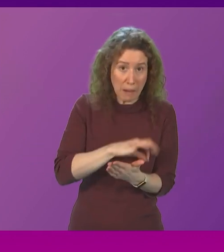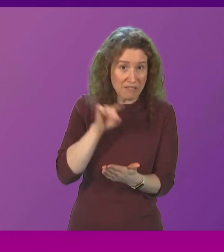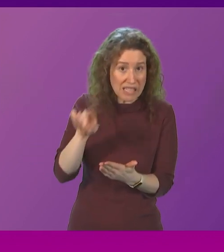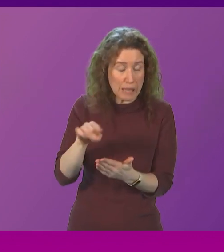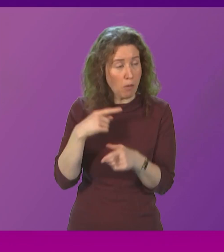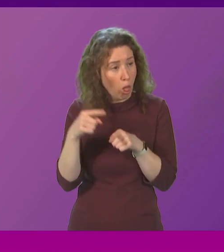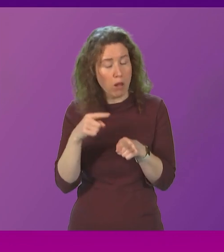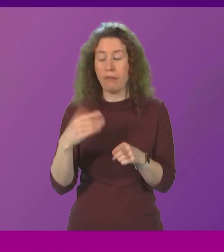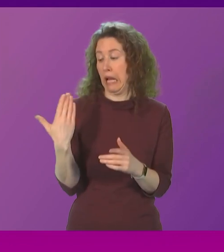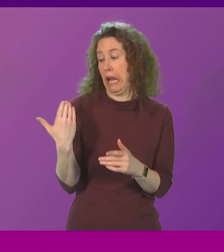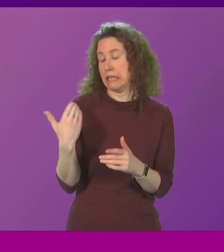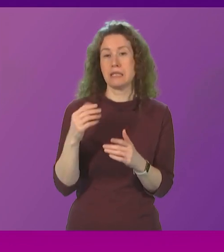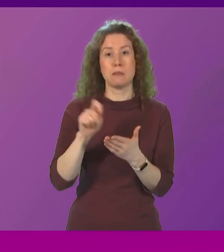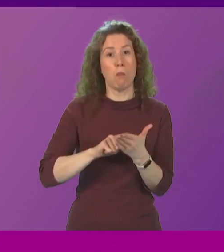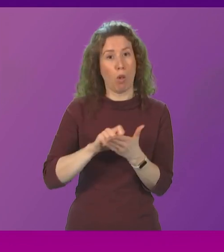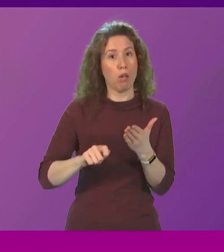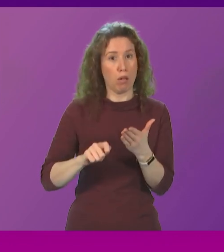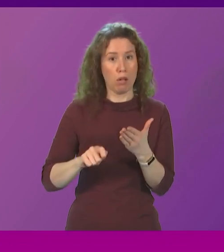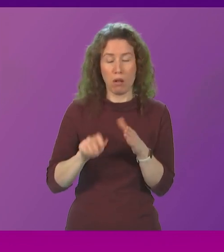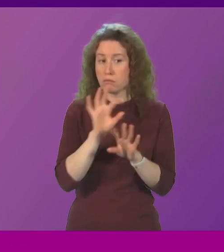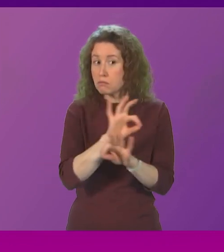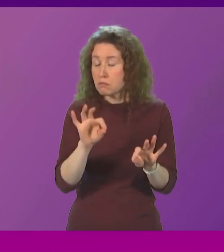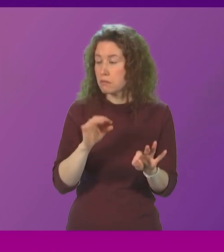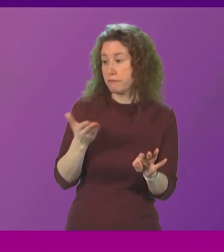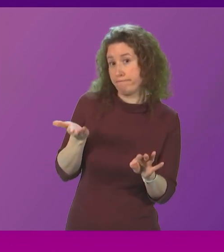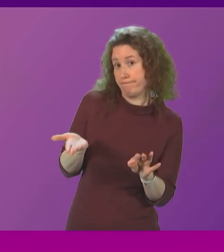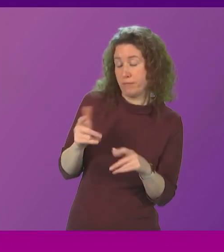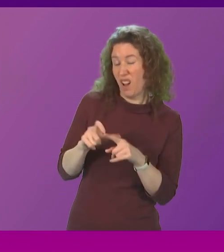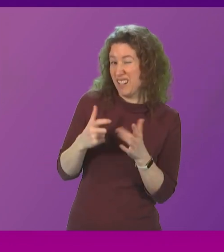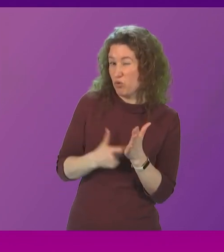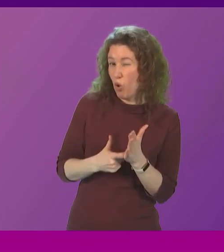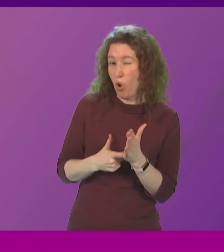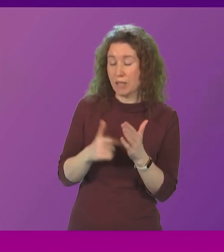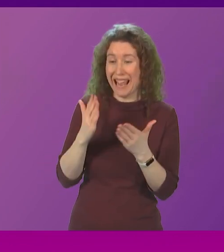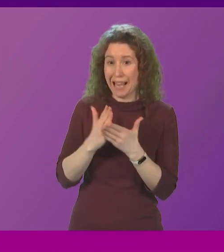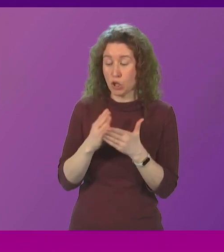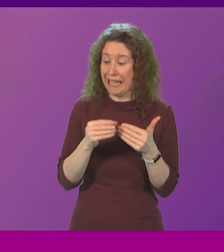The latest poll that has come out shows that Douglas Ross has managed to lead—if that